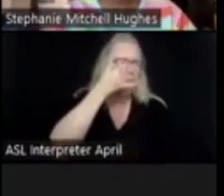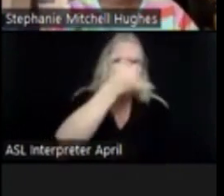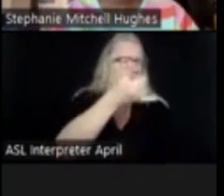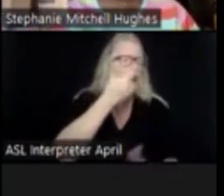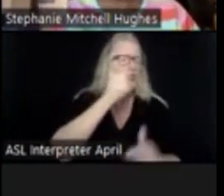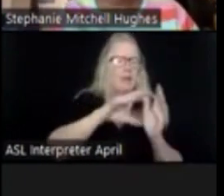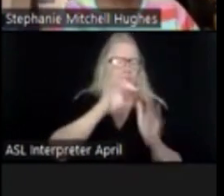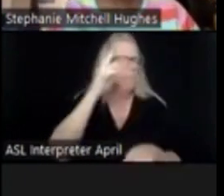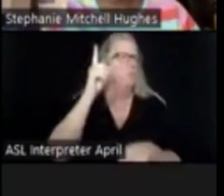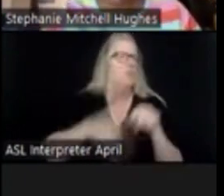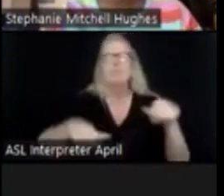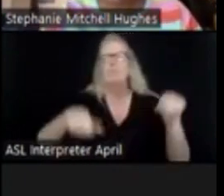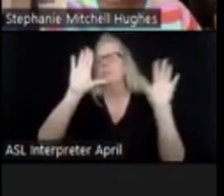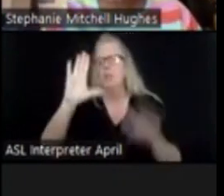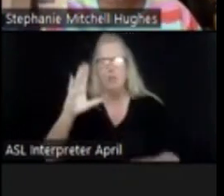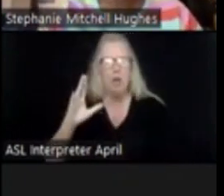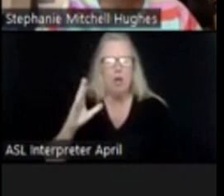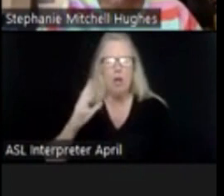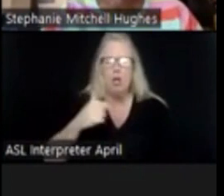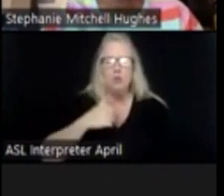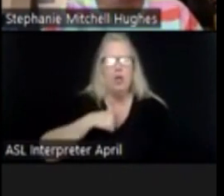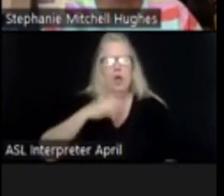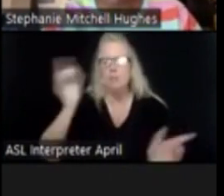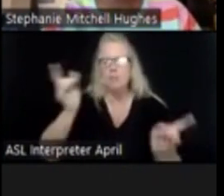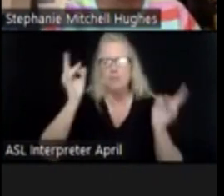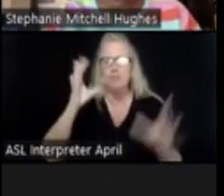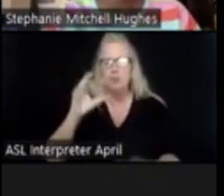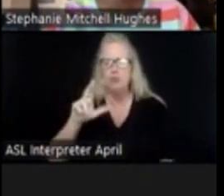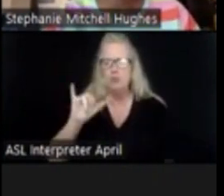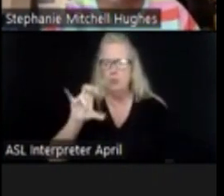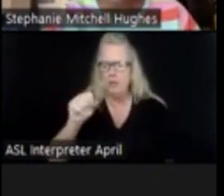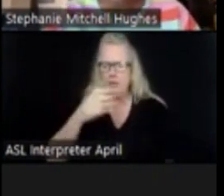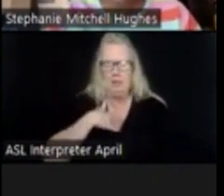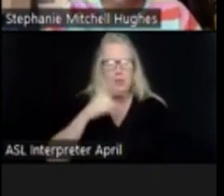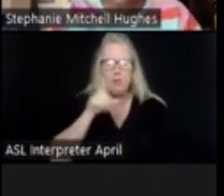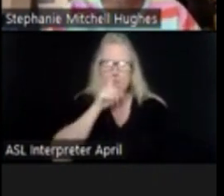I HAD A CRISIS AND I NEEDED TO HAVE MY MEDS EVALUATED.